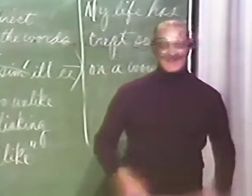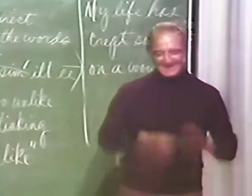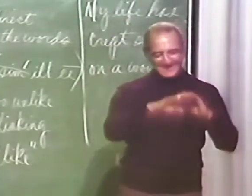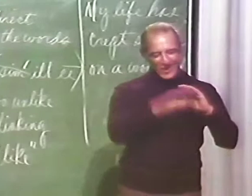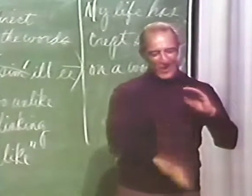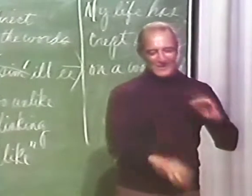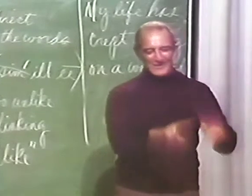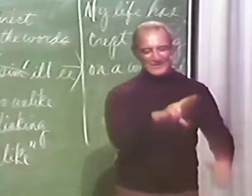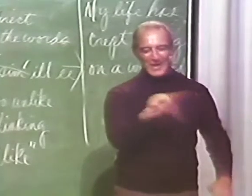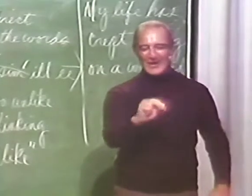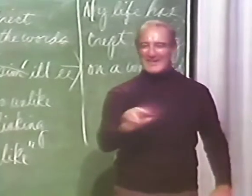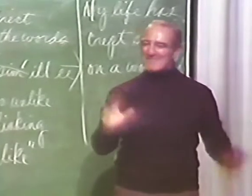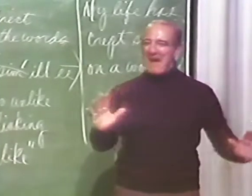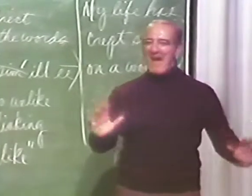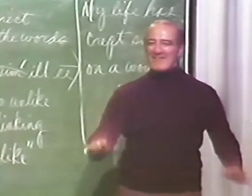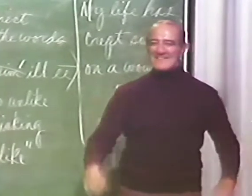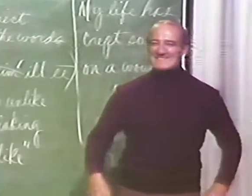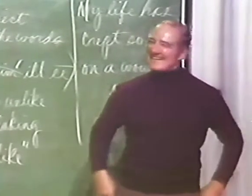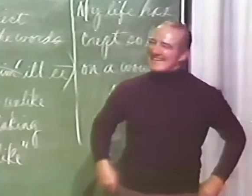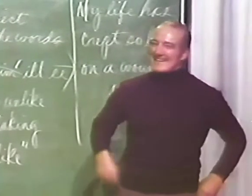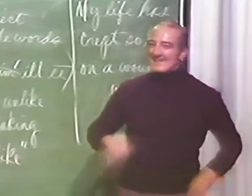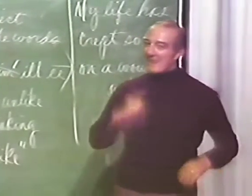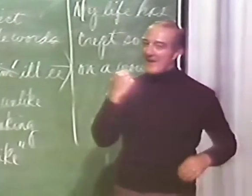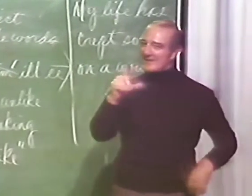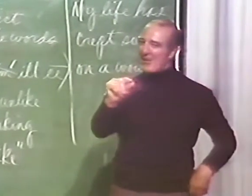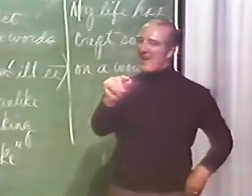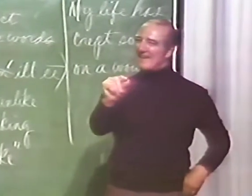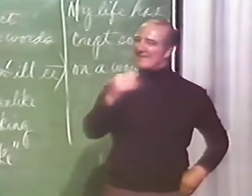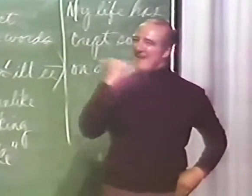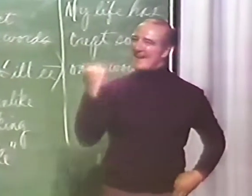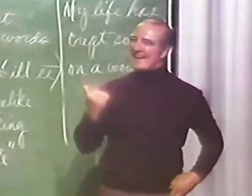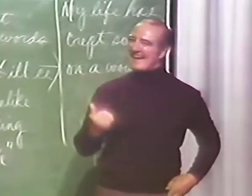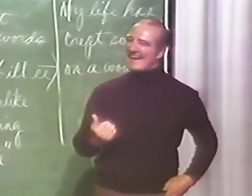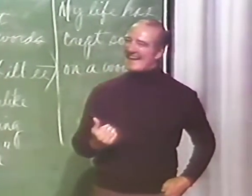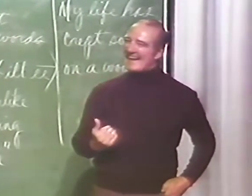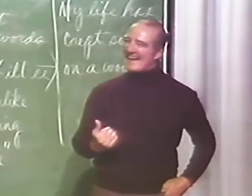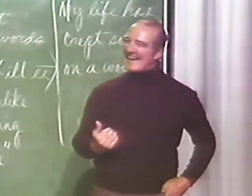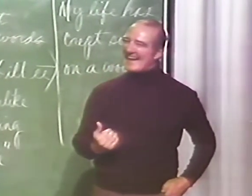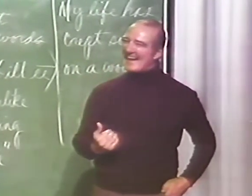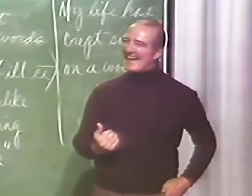YOUTH IS BEST UNDER 30. MARVELOUS! HA HA!